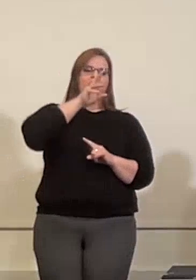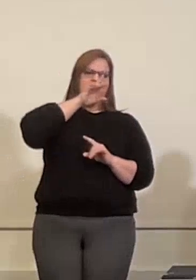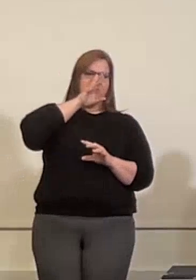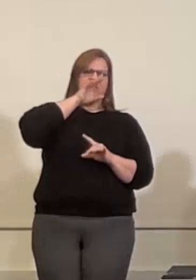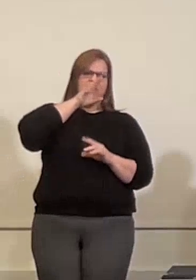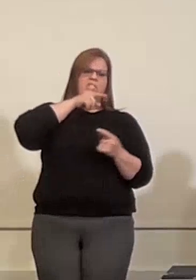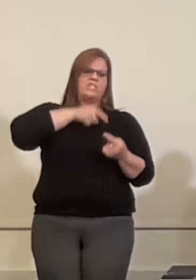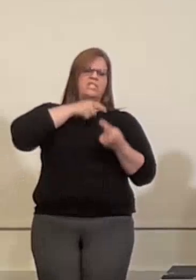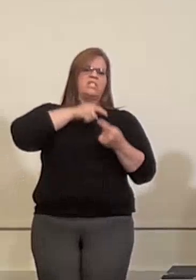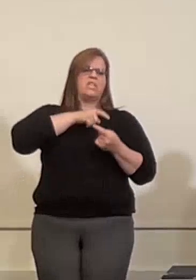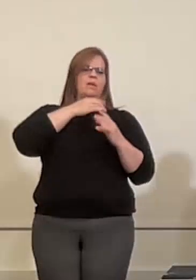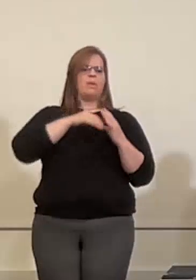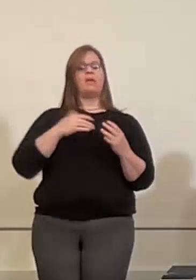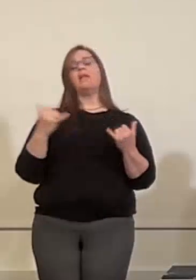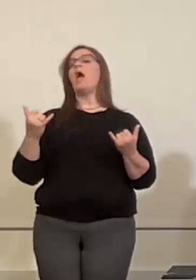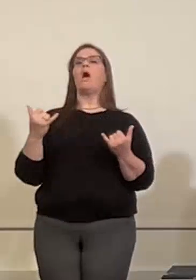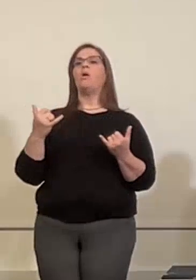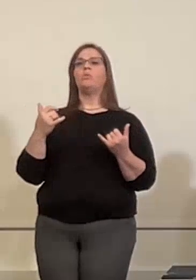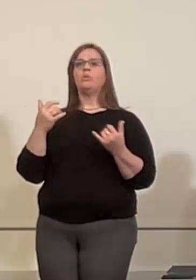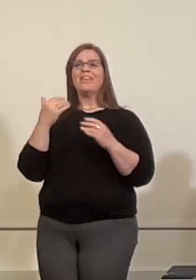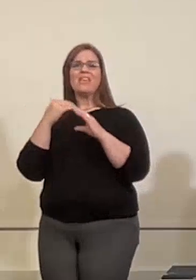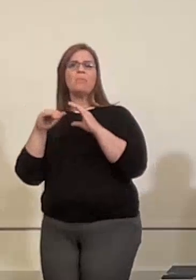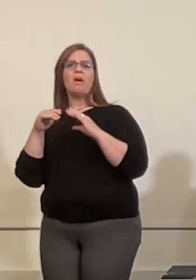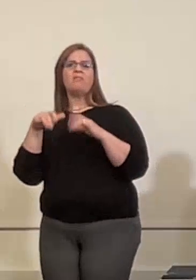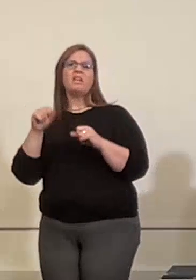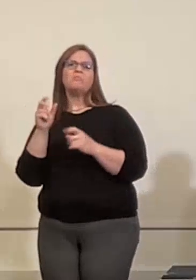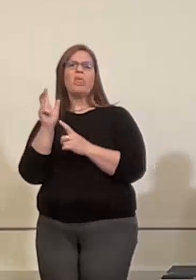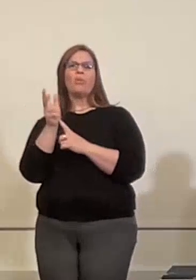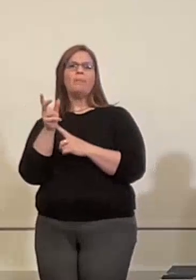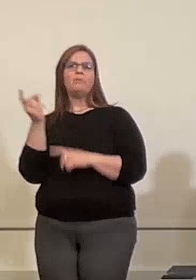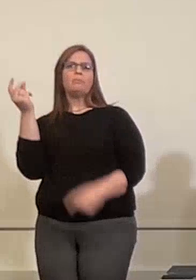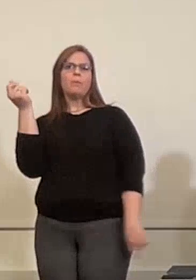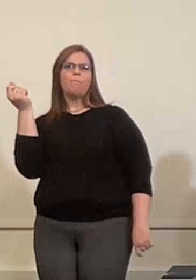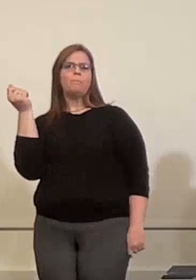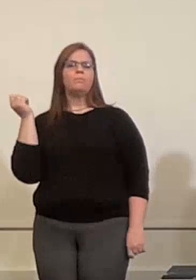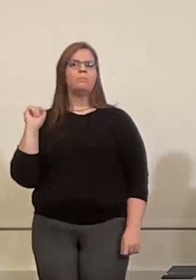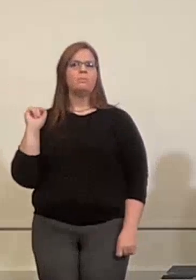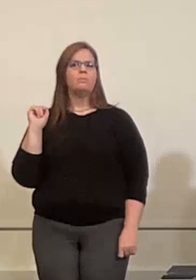can do an e-mail in like 3 minutes. I get it to generate it.